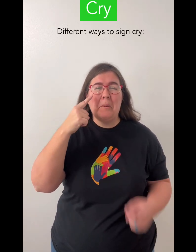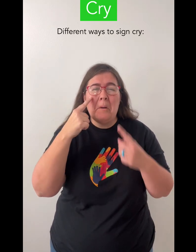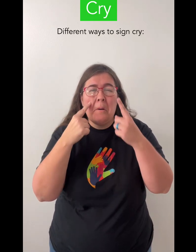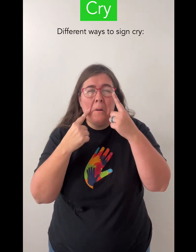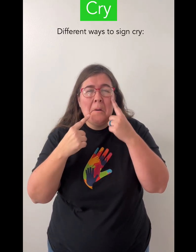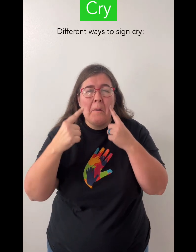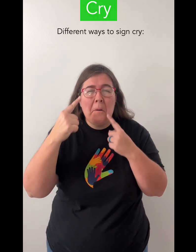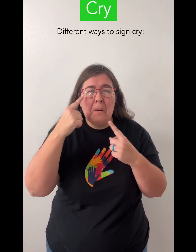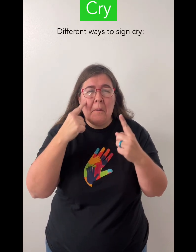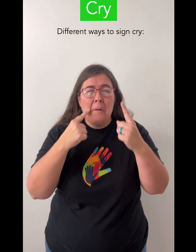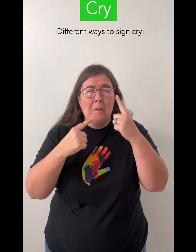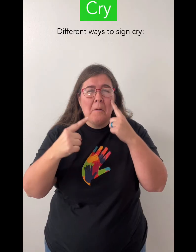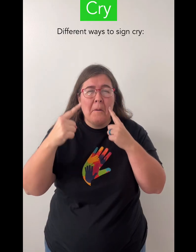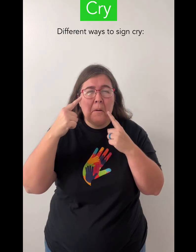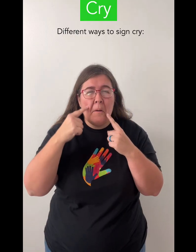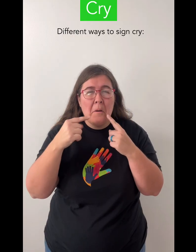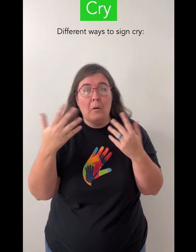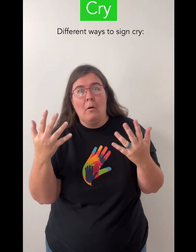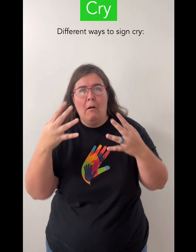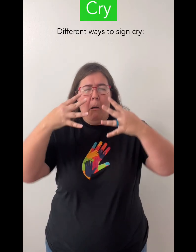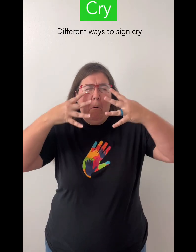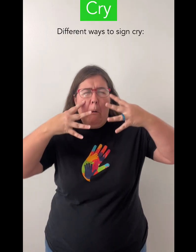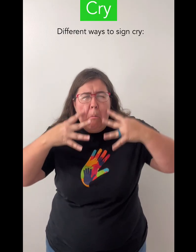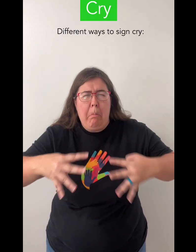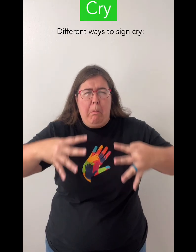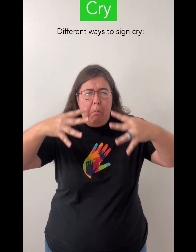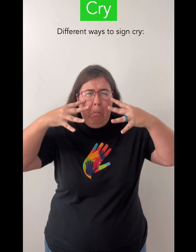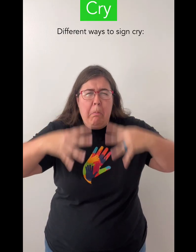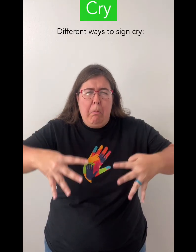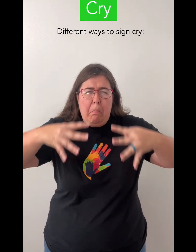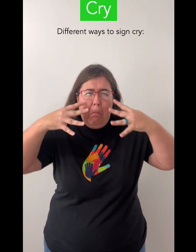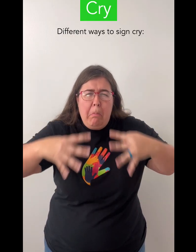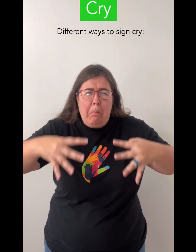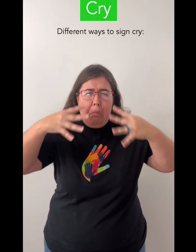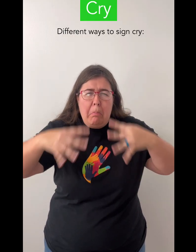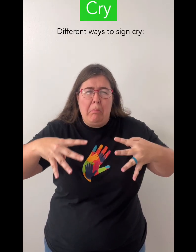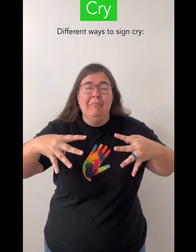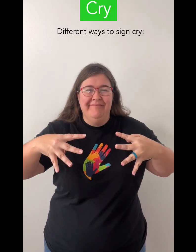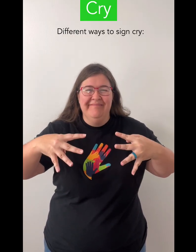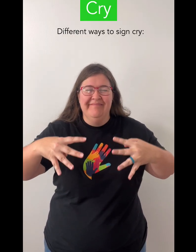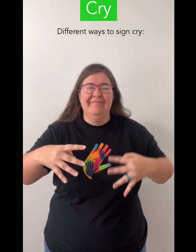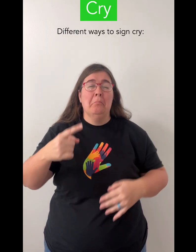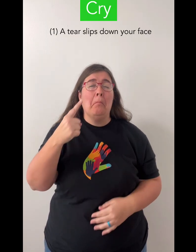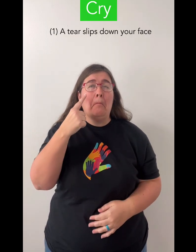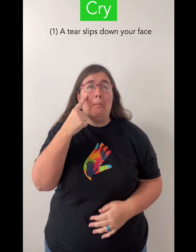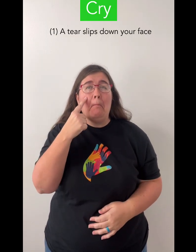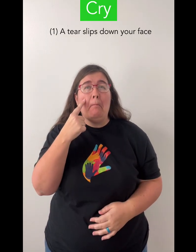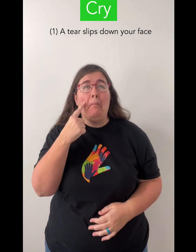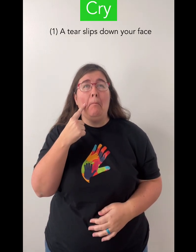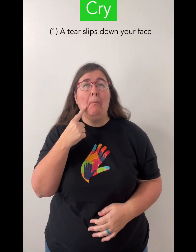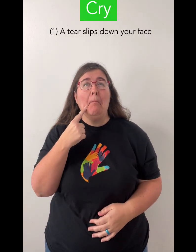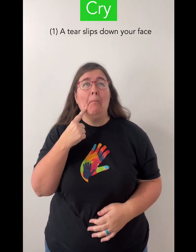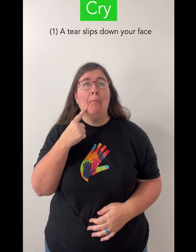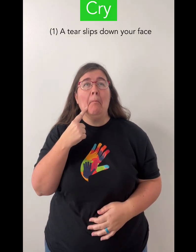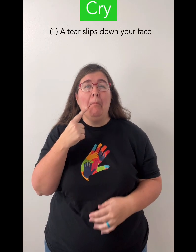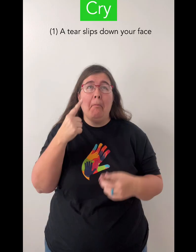Different ways to sign cry: (1) A tear slips down your face